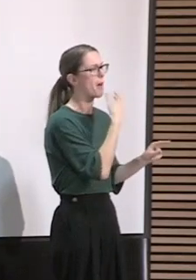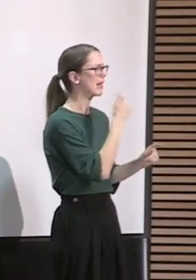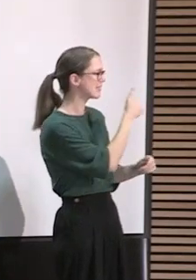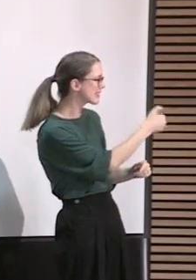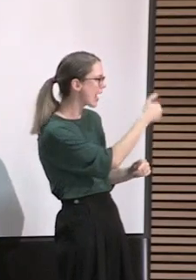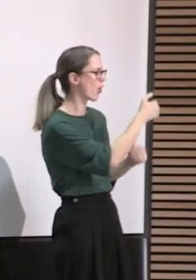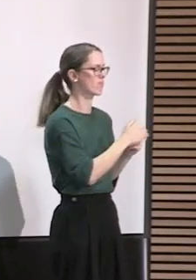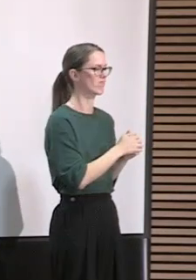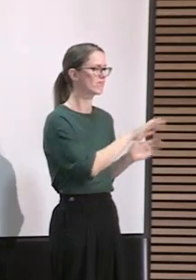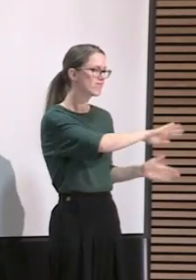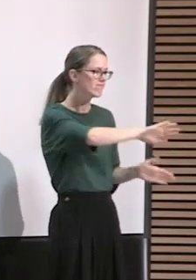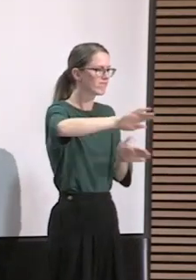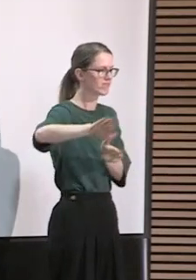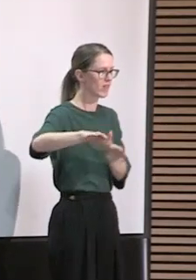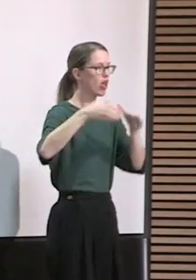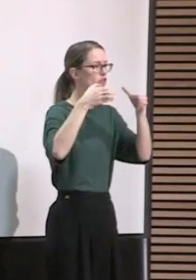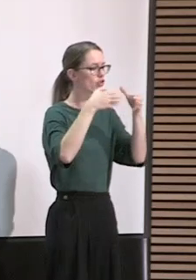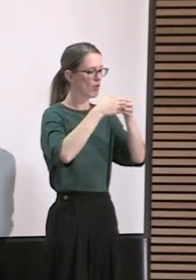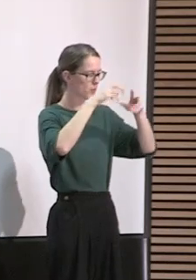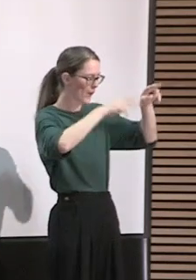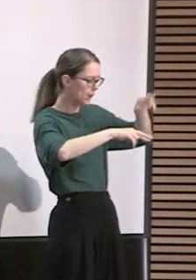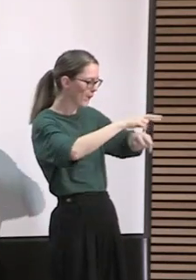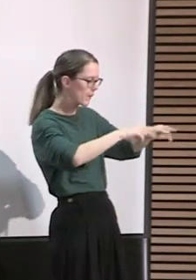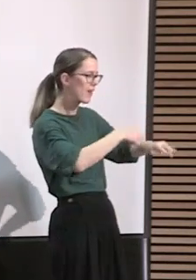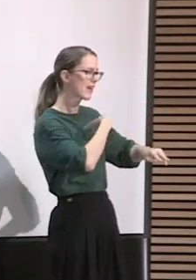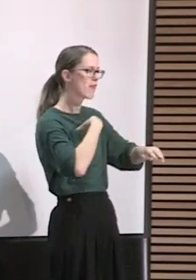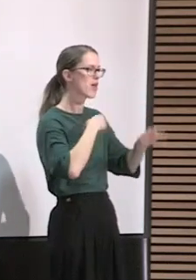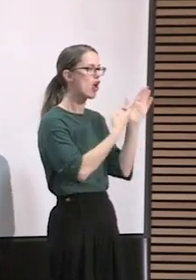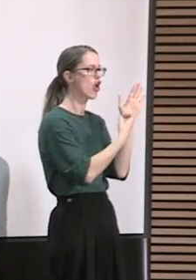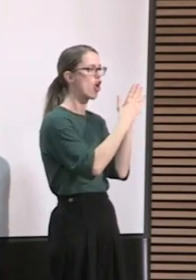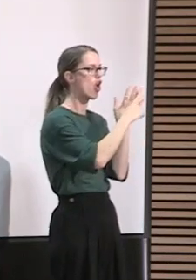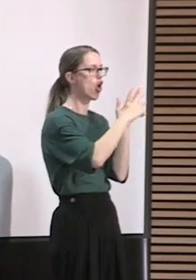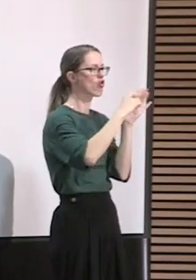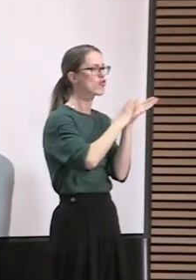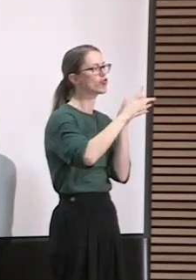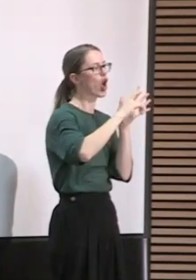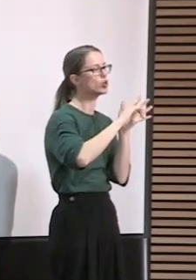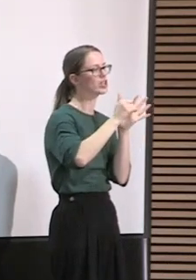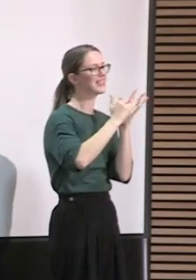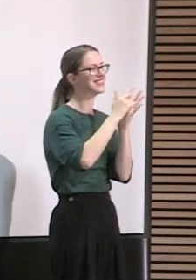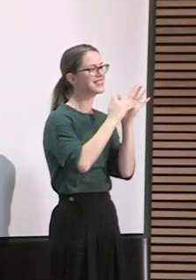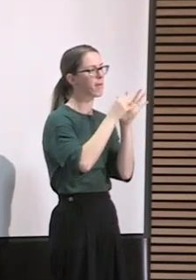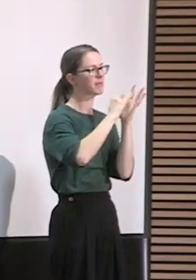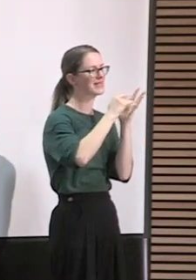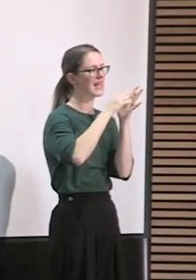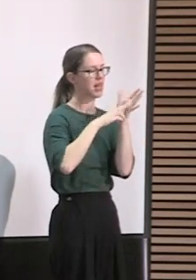burdensome for them. But we are asking people to comply. The Roche Simpson Group, which